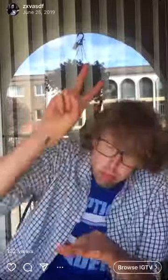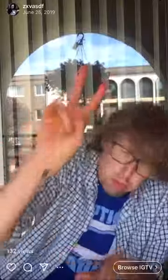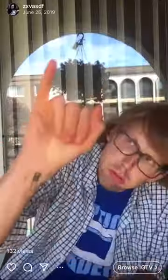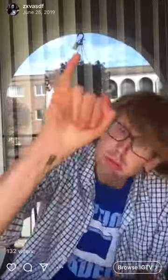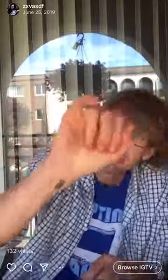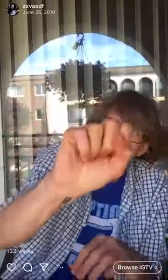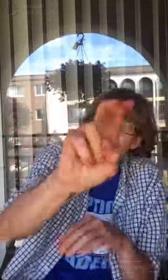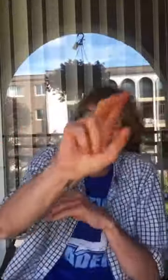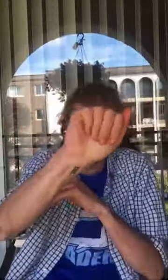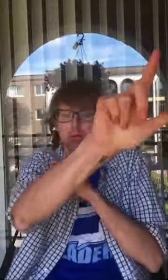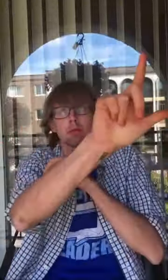Visual